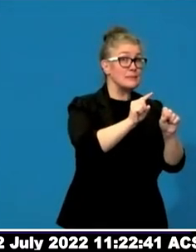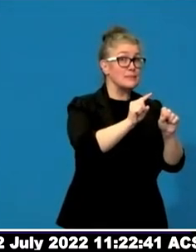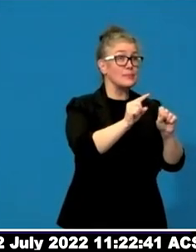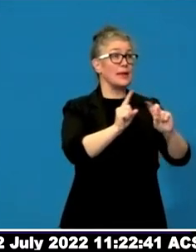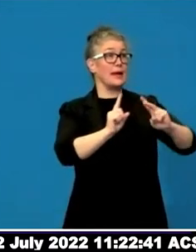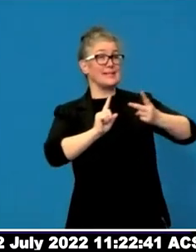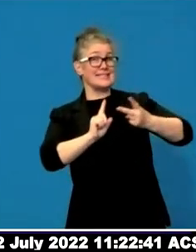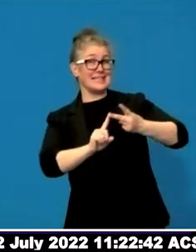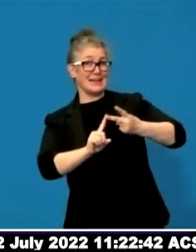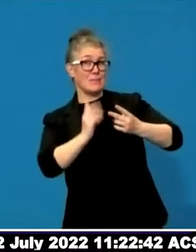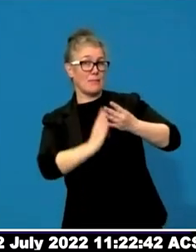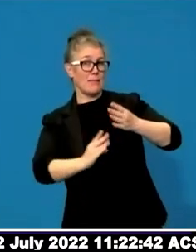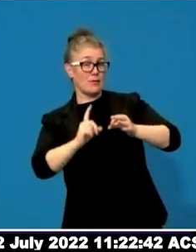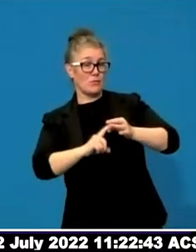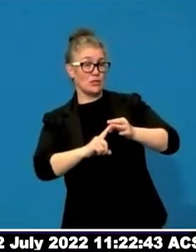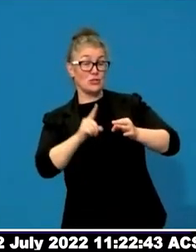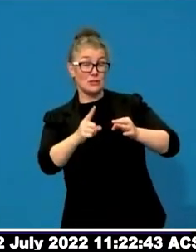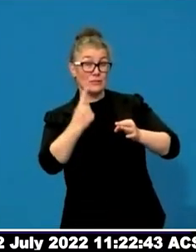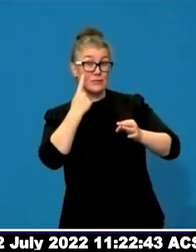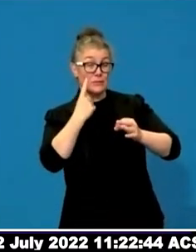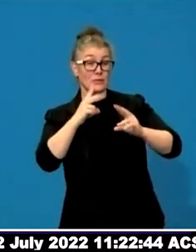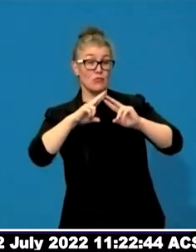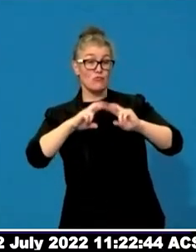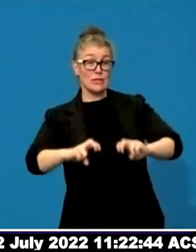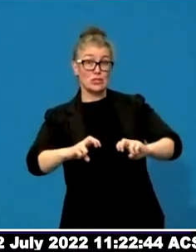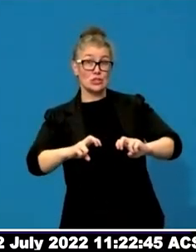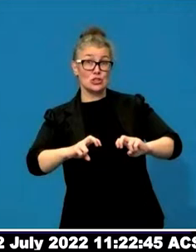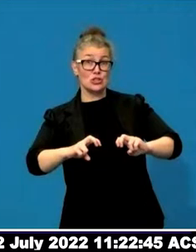to show positive outcomes from that arrangement?